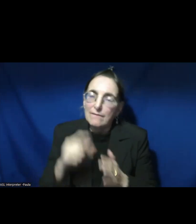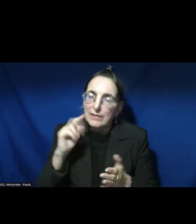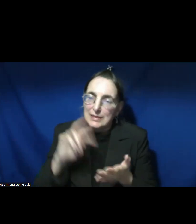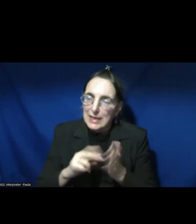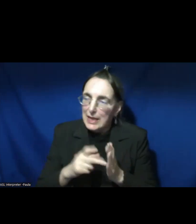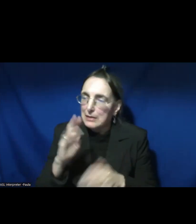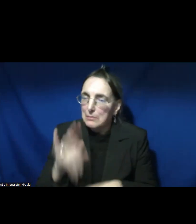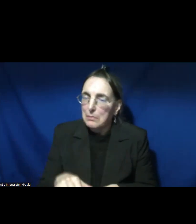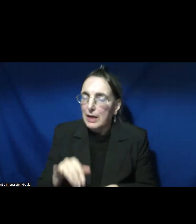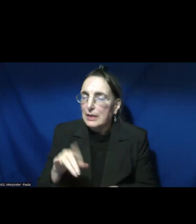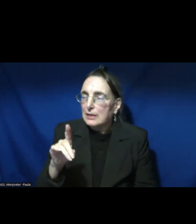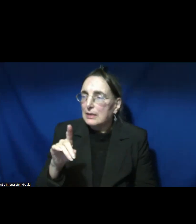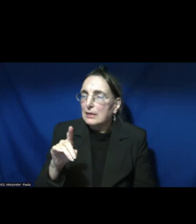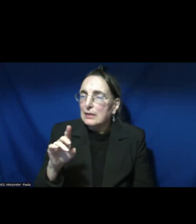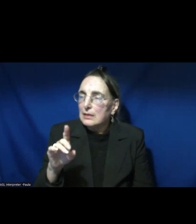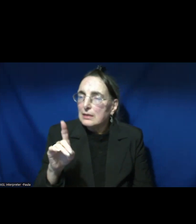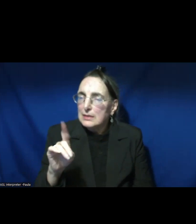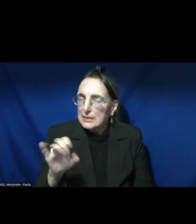And it can be submitted any time up and through the